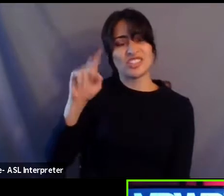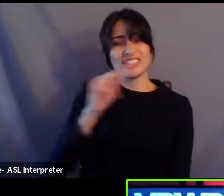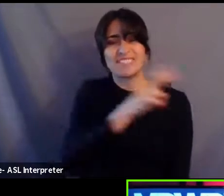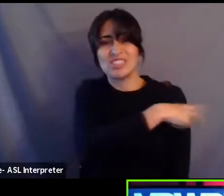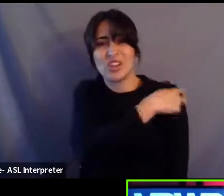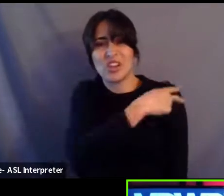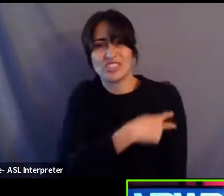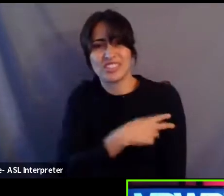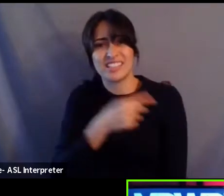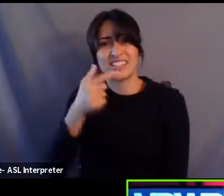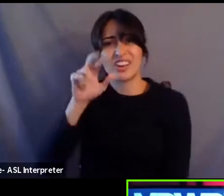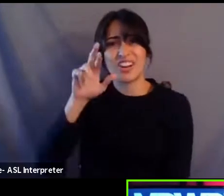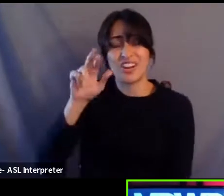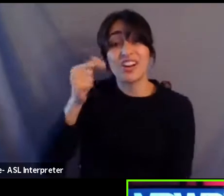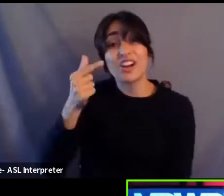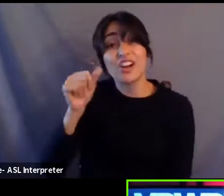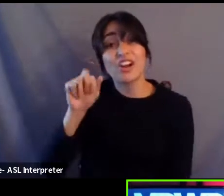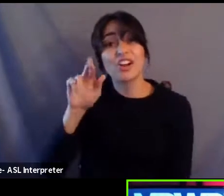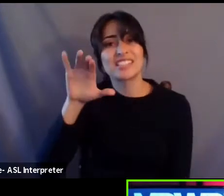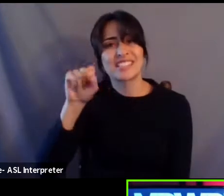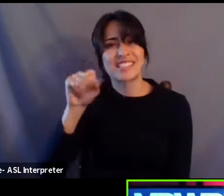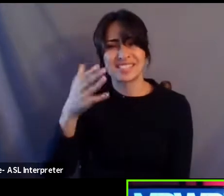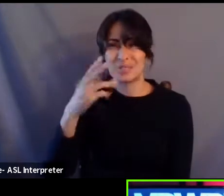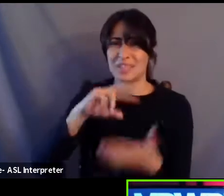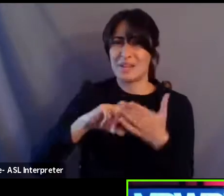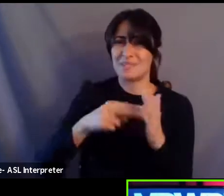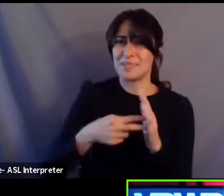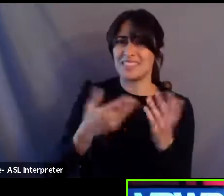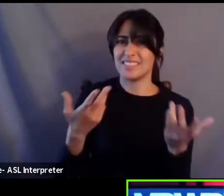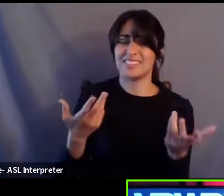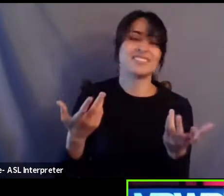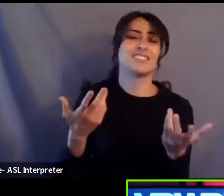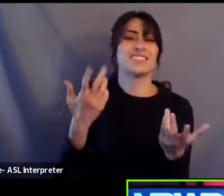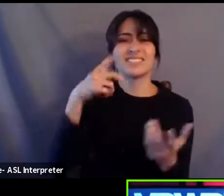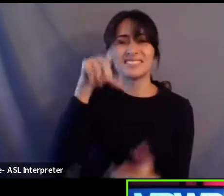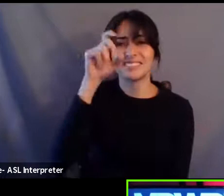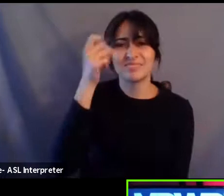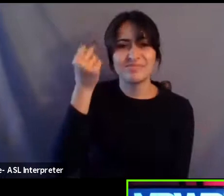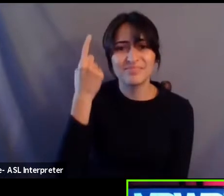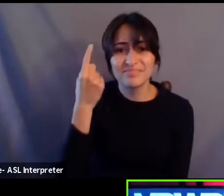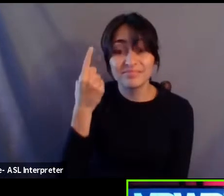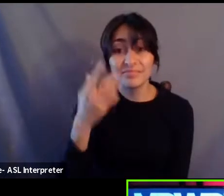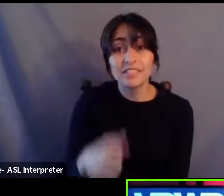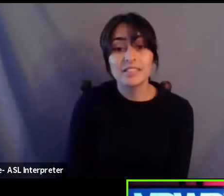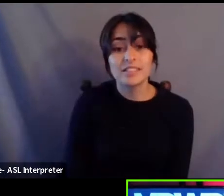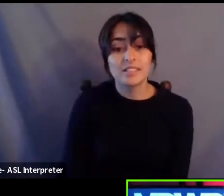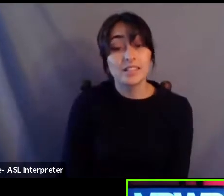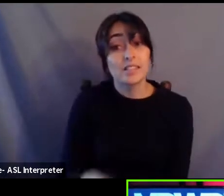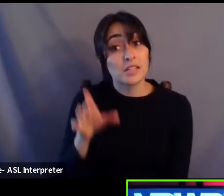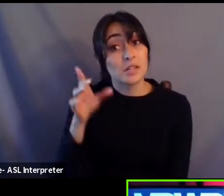he calling me that? And I said what is Sergeant Garcia and he said, you know, he was the